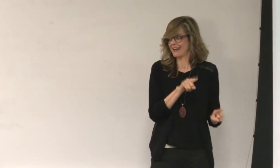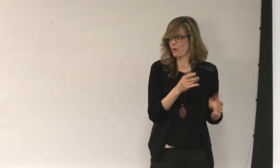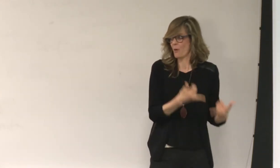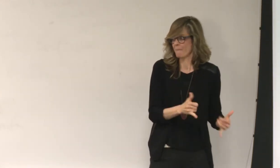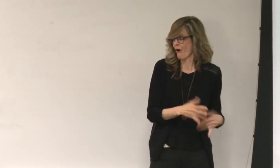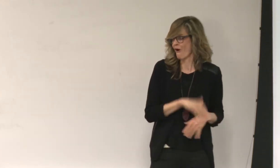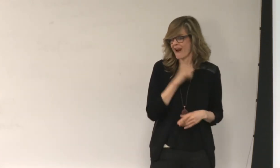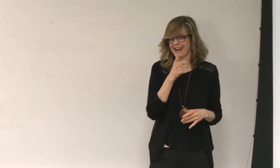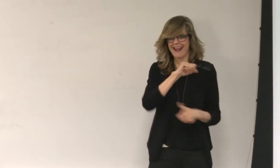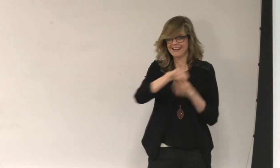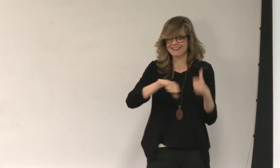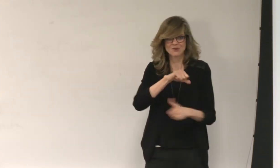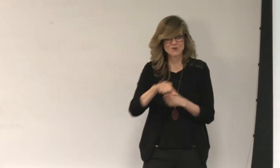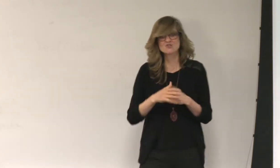I GOT 5S ON MY AP EXAMS.